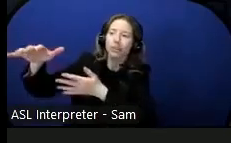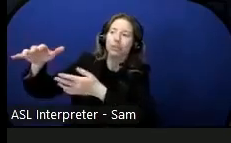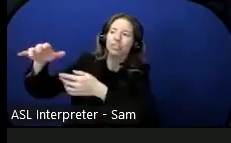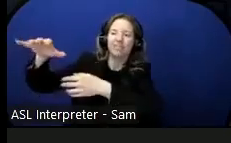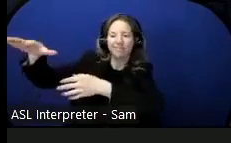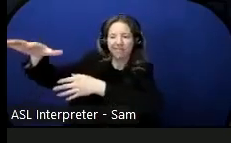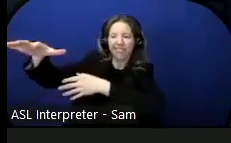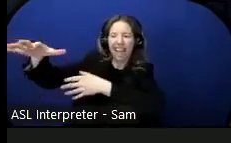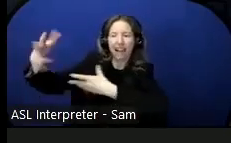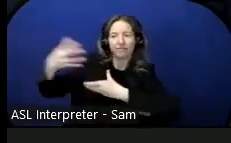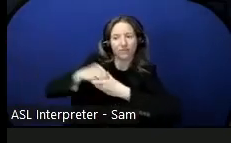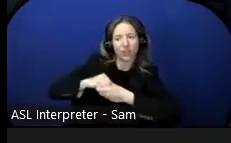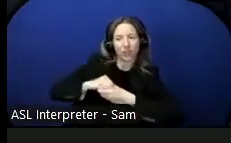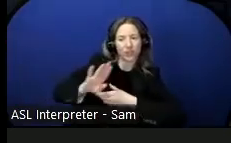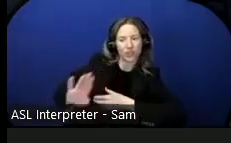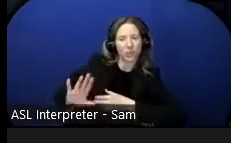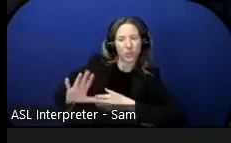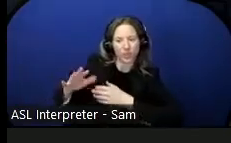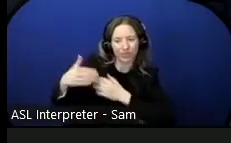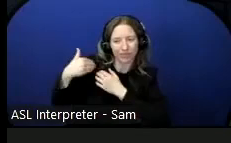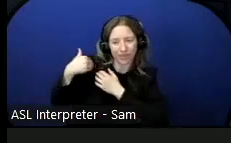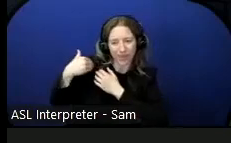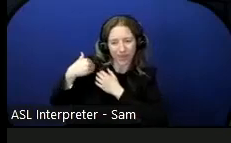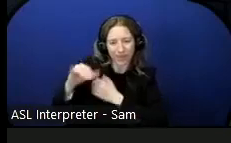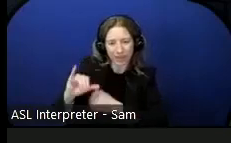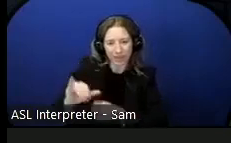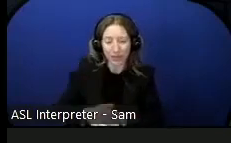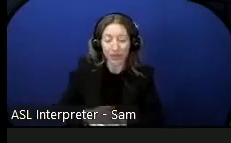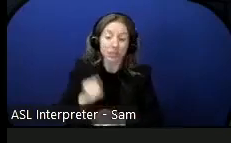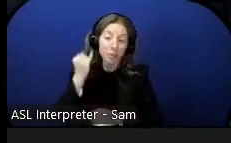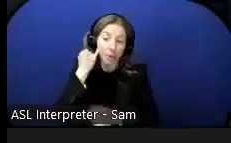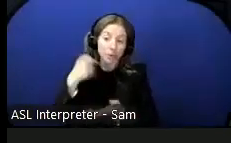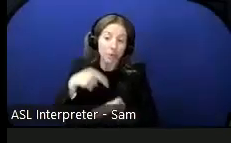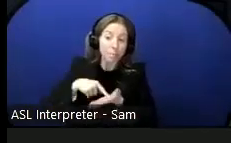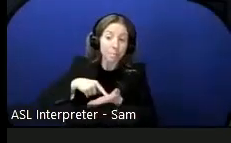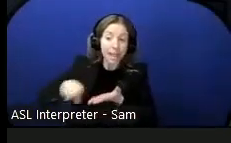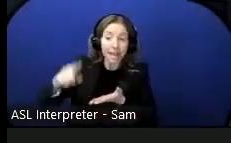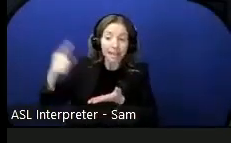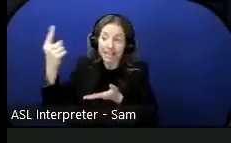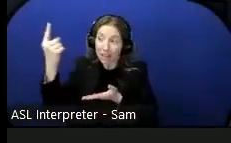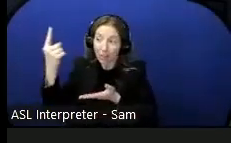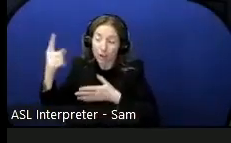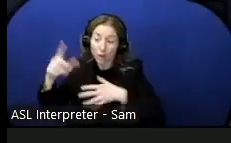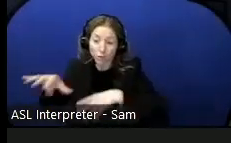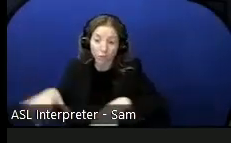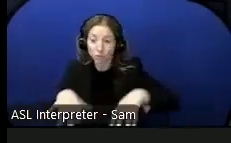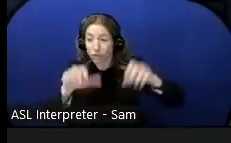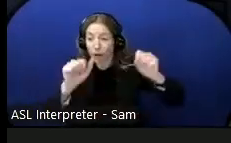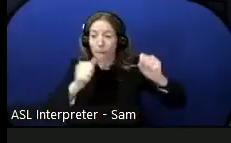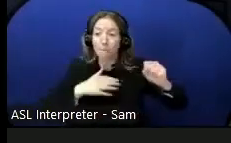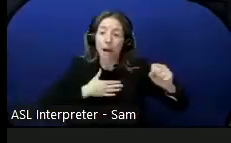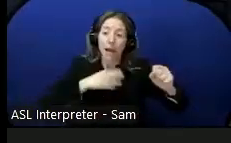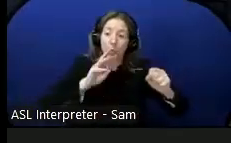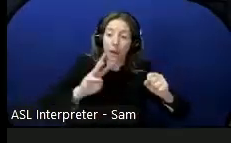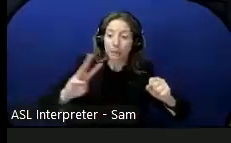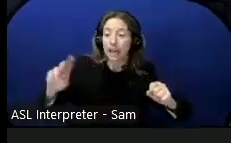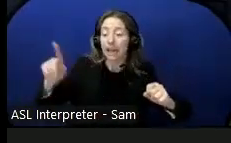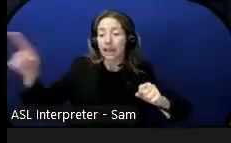or manage your content or host your content, that that is accessible as well. There isn't necessarily an exception,